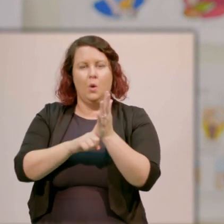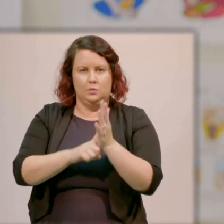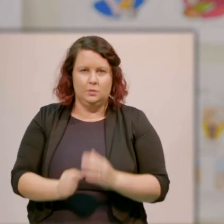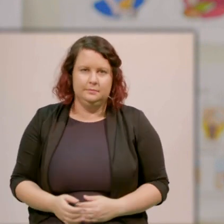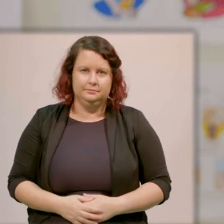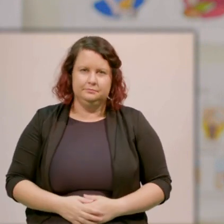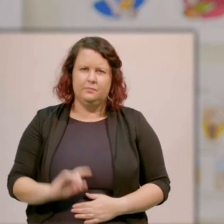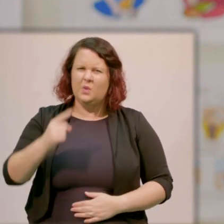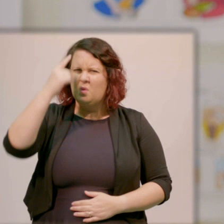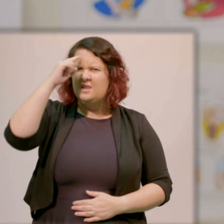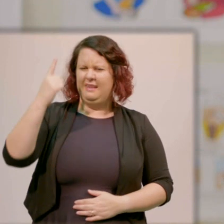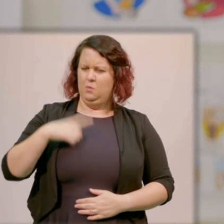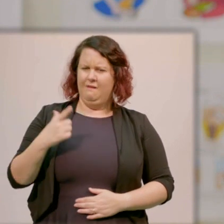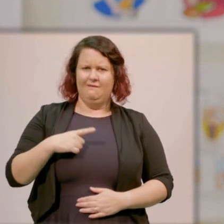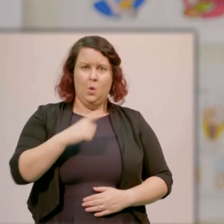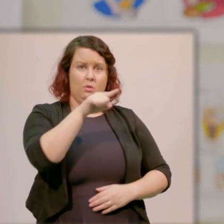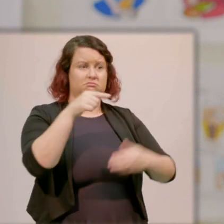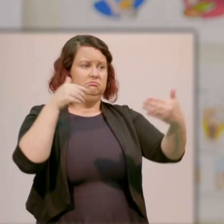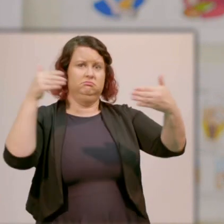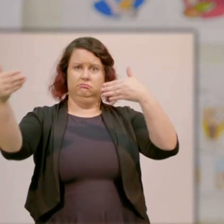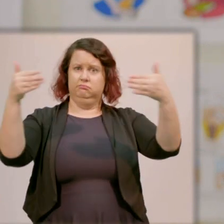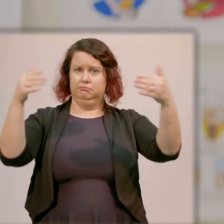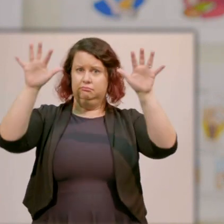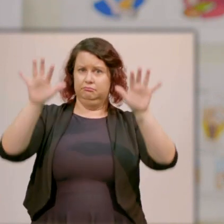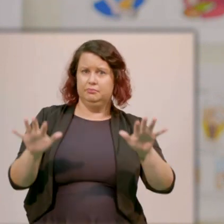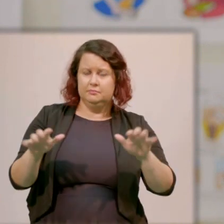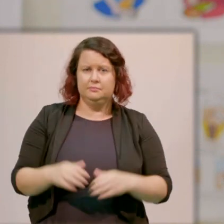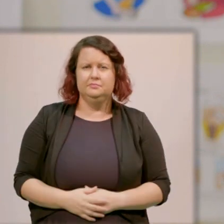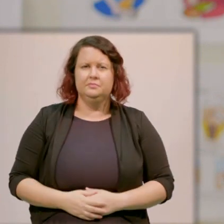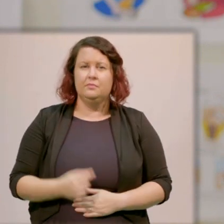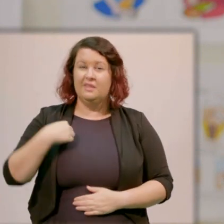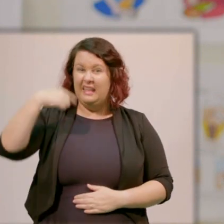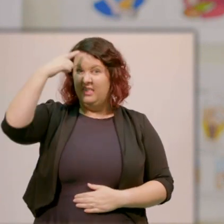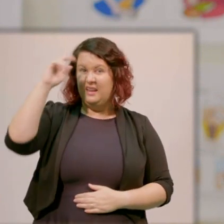What do you think the purpose of a daily cartoon or comic strip is?